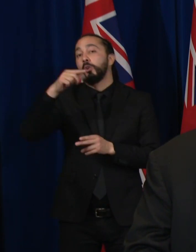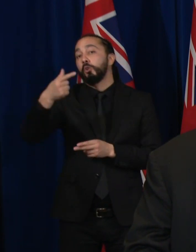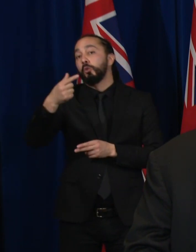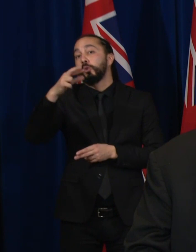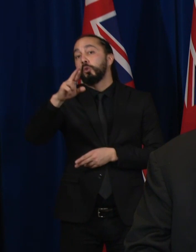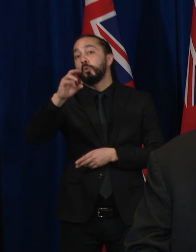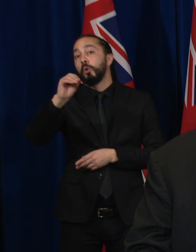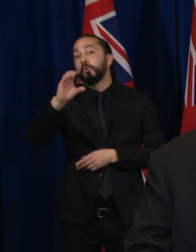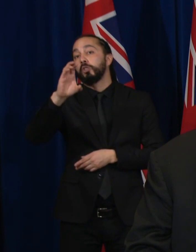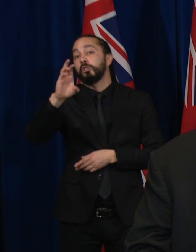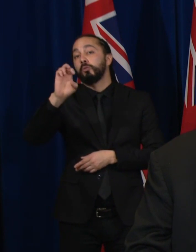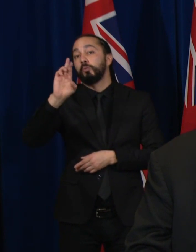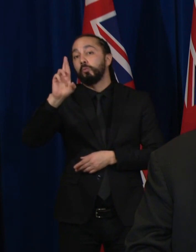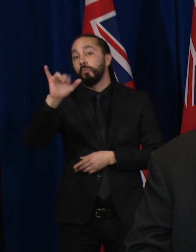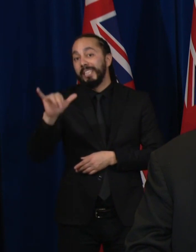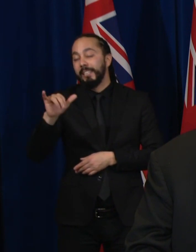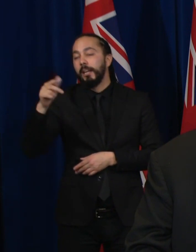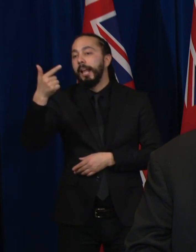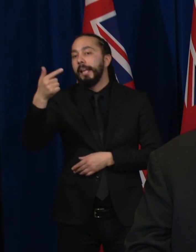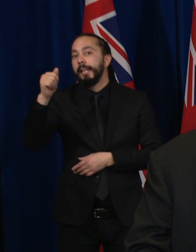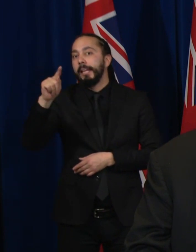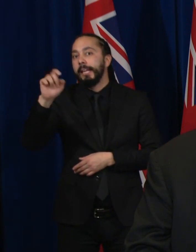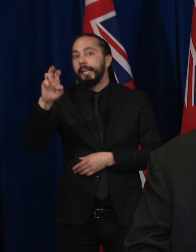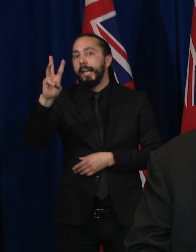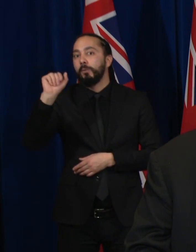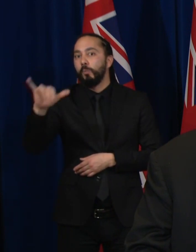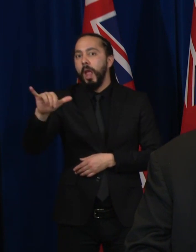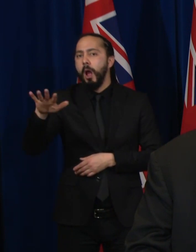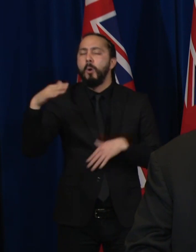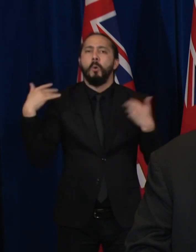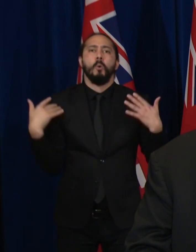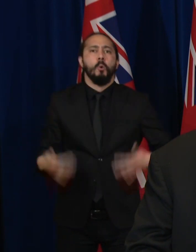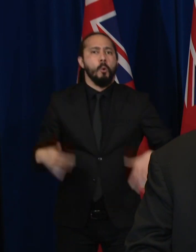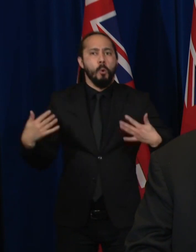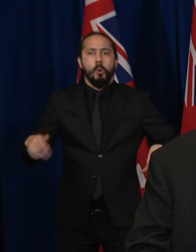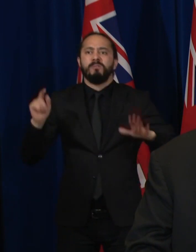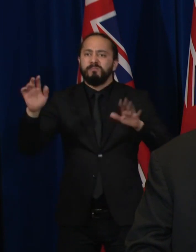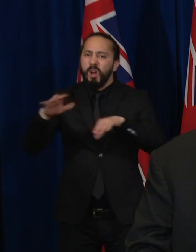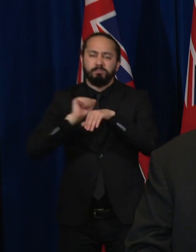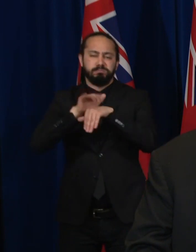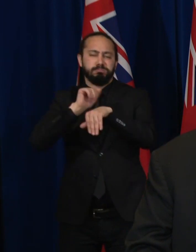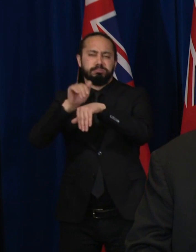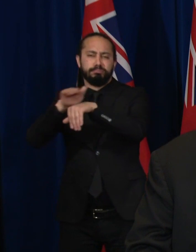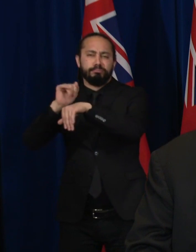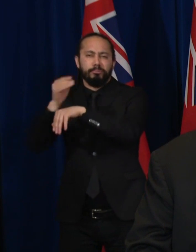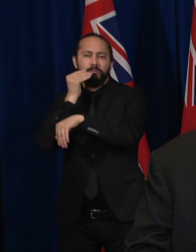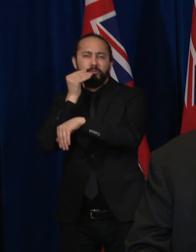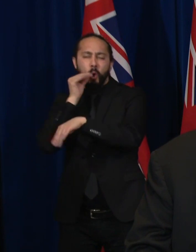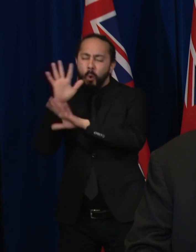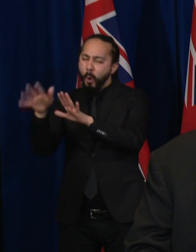stepping up and filling in a great service that we need to deliver directly to the homes.